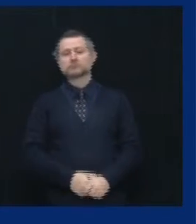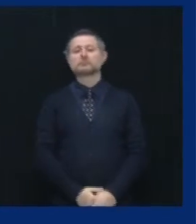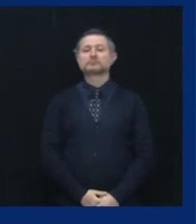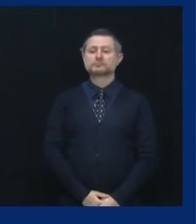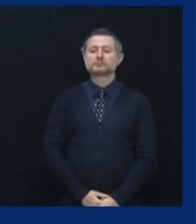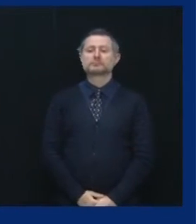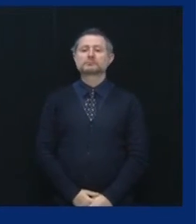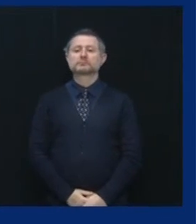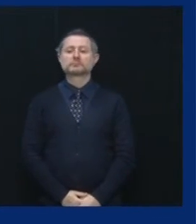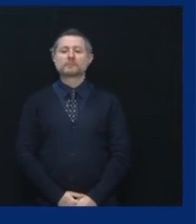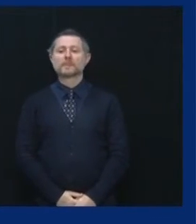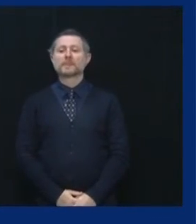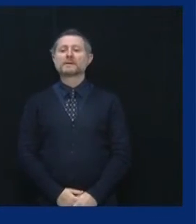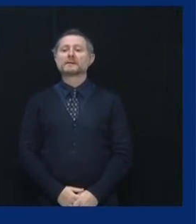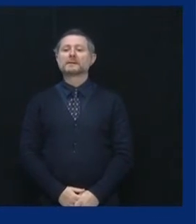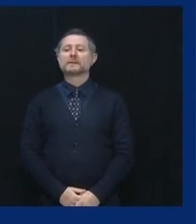McKINLEY FROM THE "NEW YORK